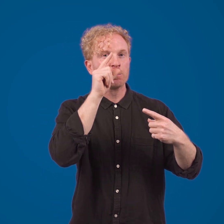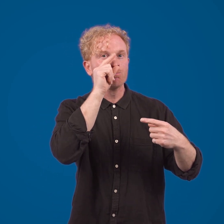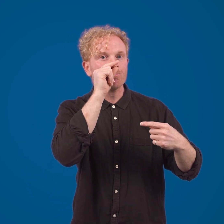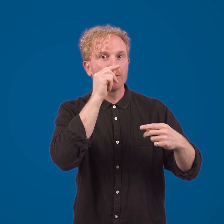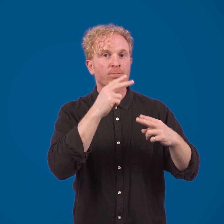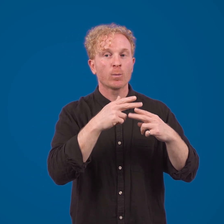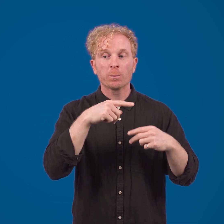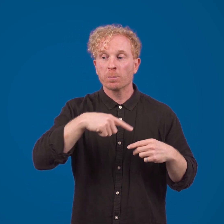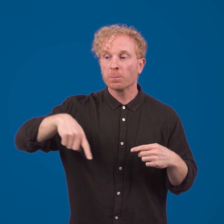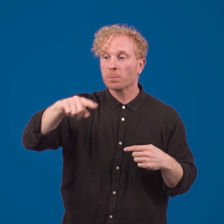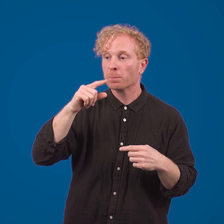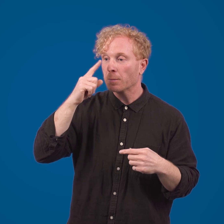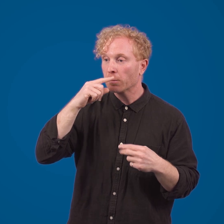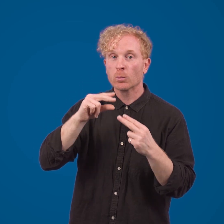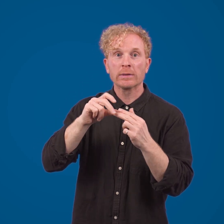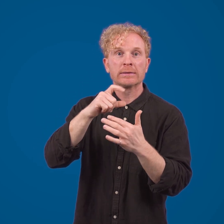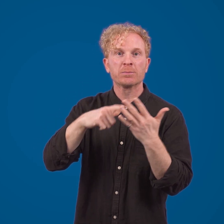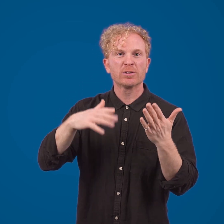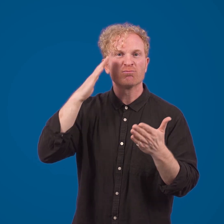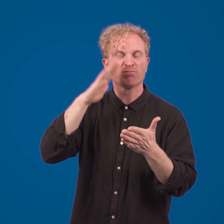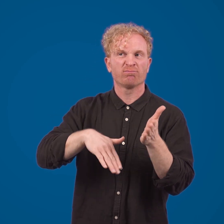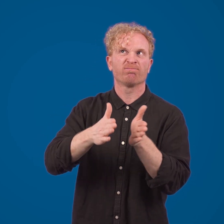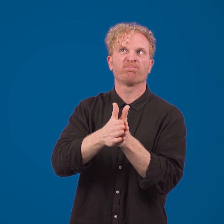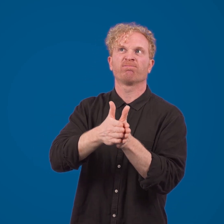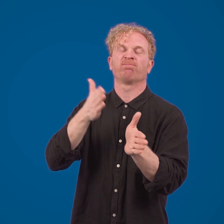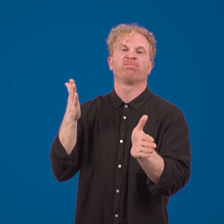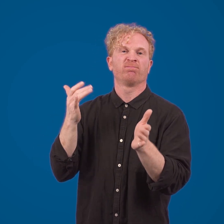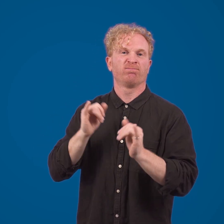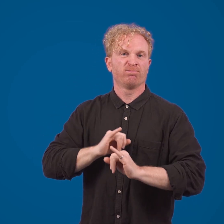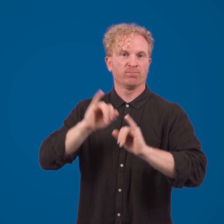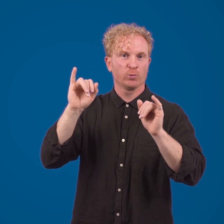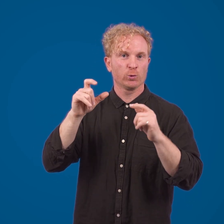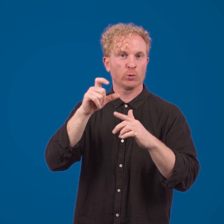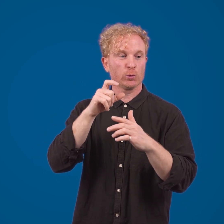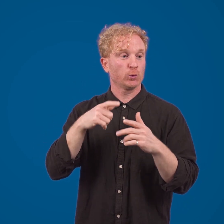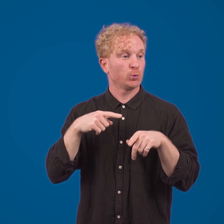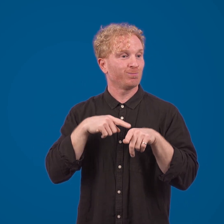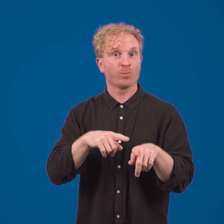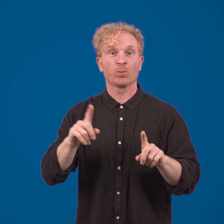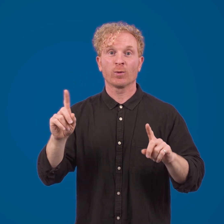meaning the potential for people to experience disadvantage due to the intersection